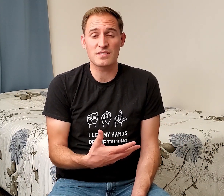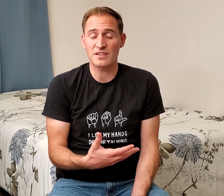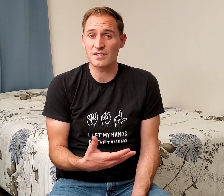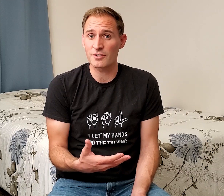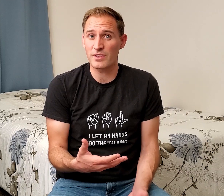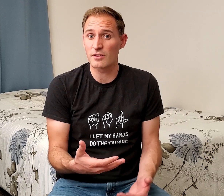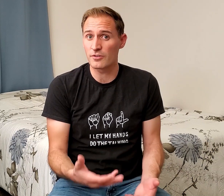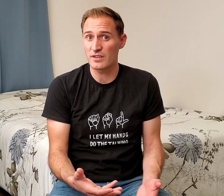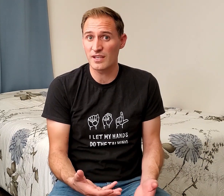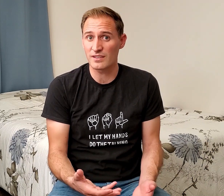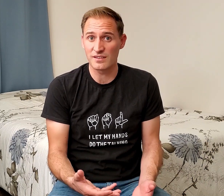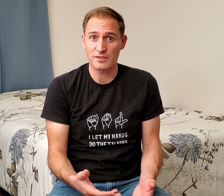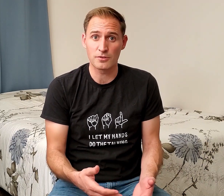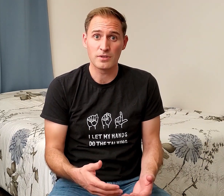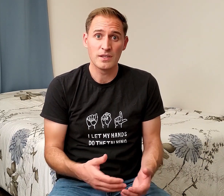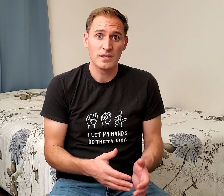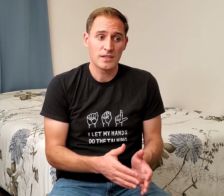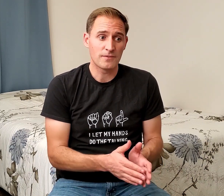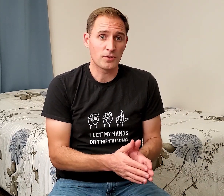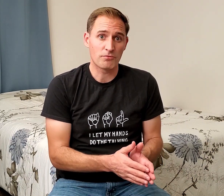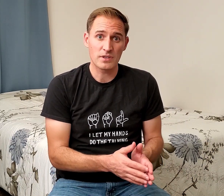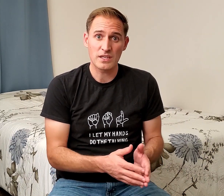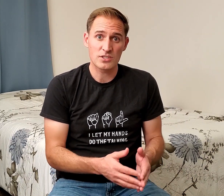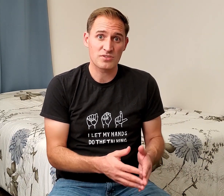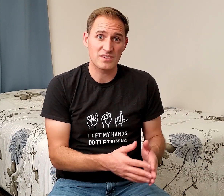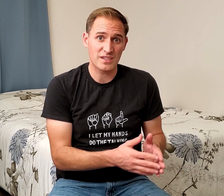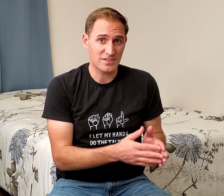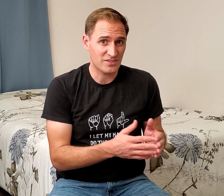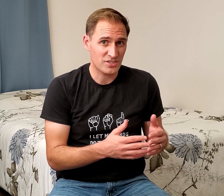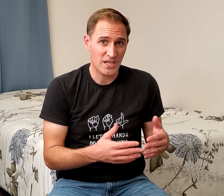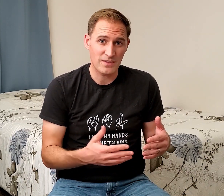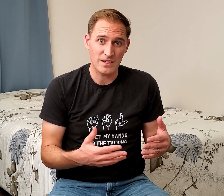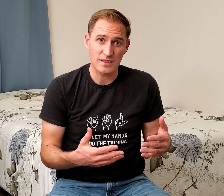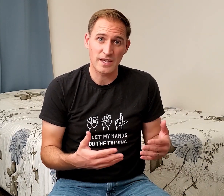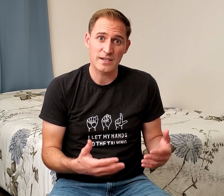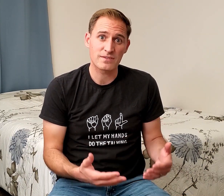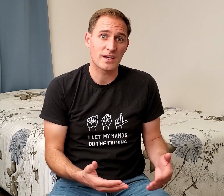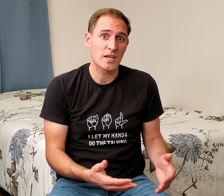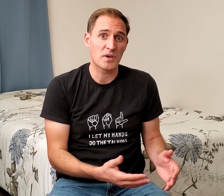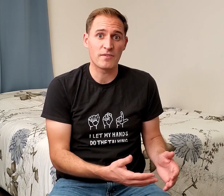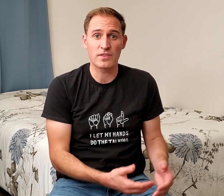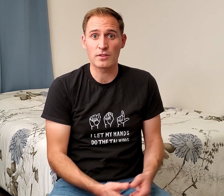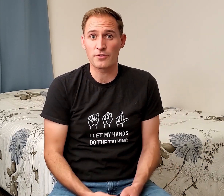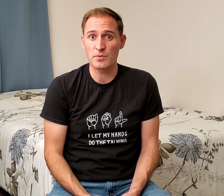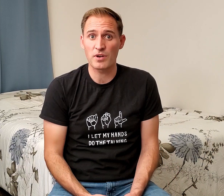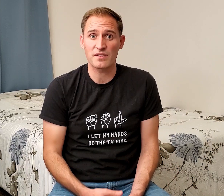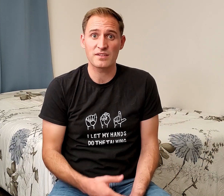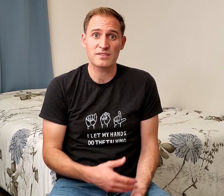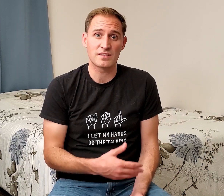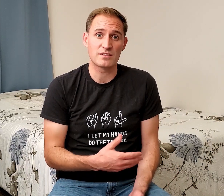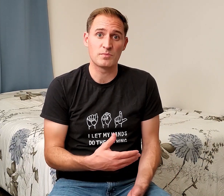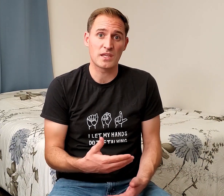accelerated learning technique, so if you're really interested in just shaving a lot of time off of the learning process and to be